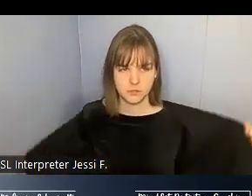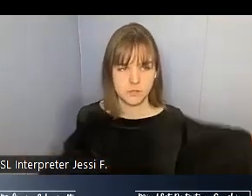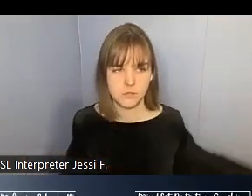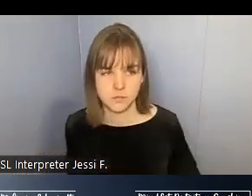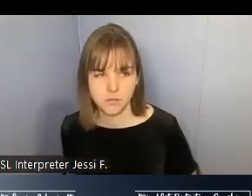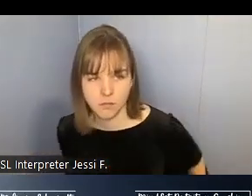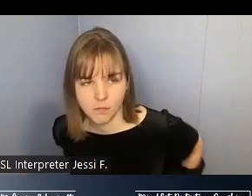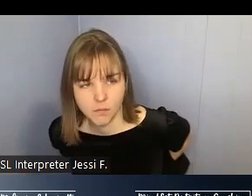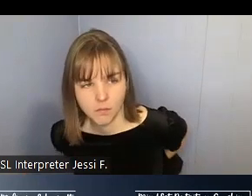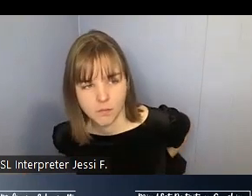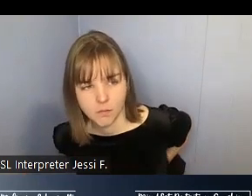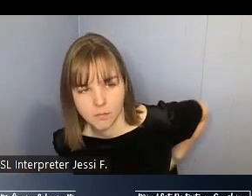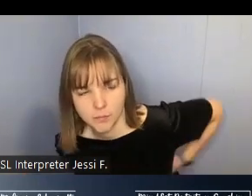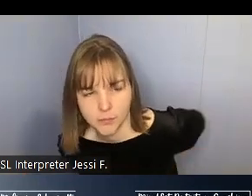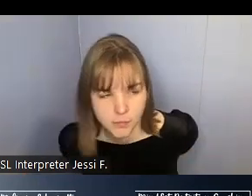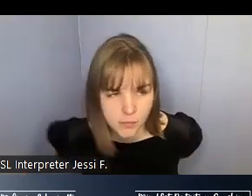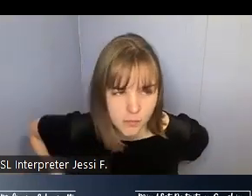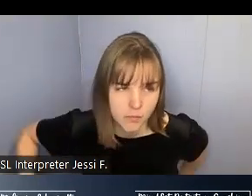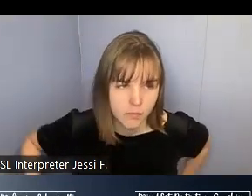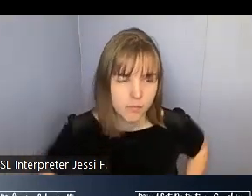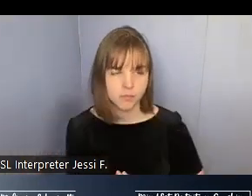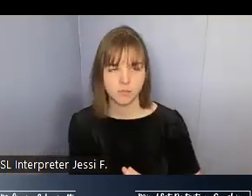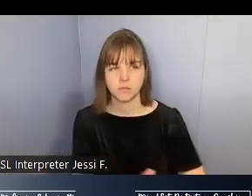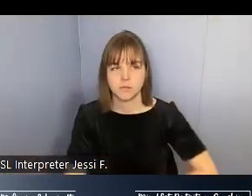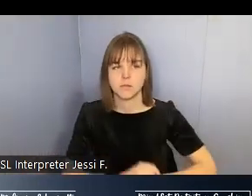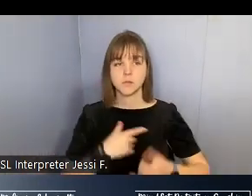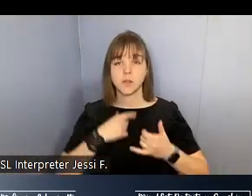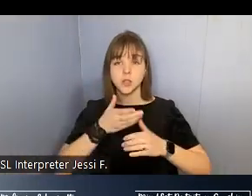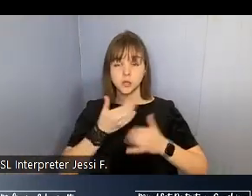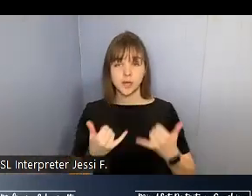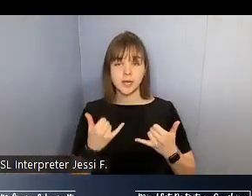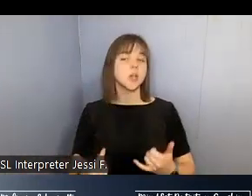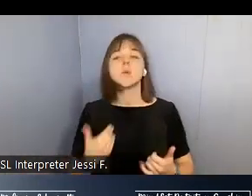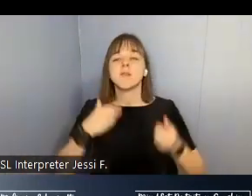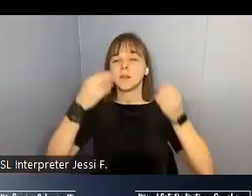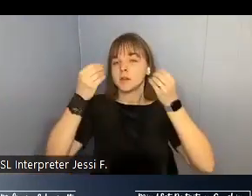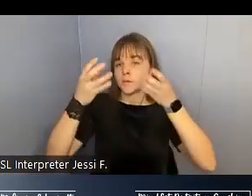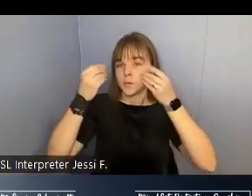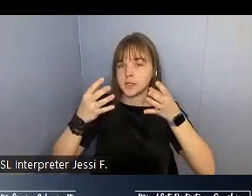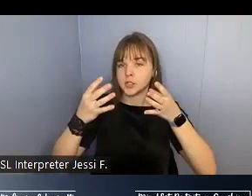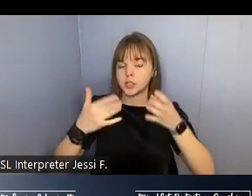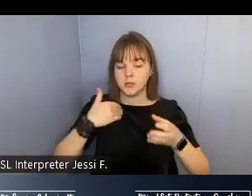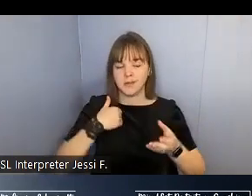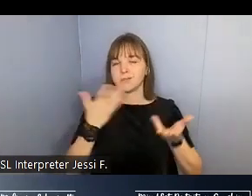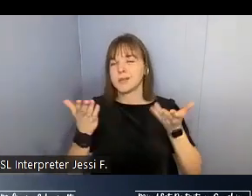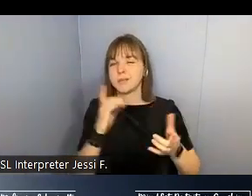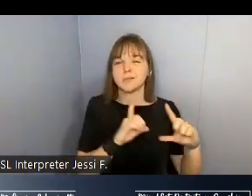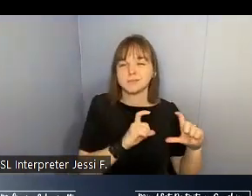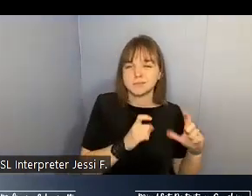you've got your diary, now it's time to review and reflect because we have to do something with this information. Otherwise, you're not going to be able to move forward.